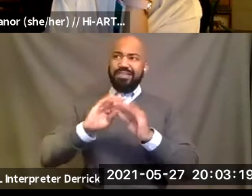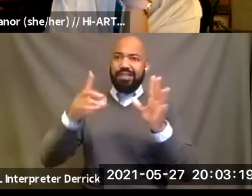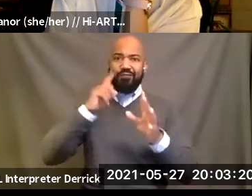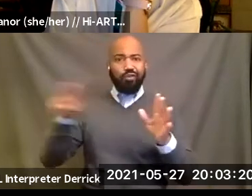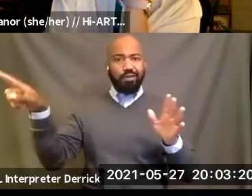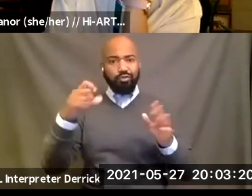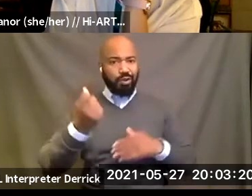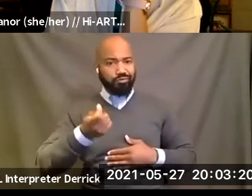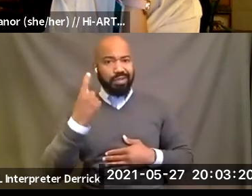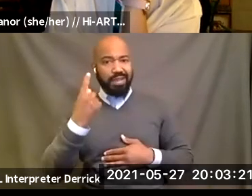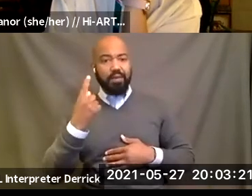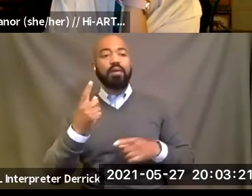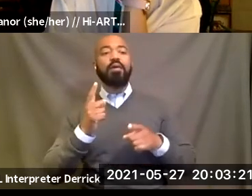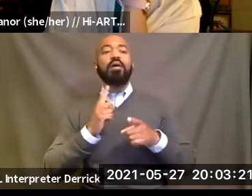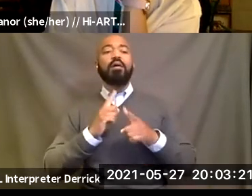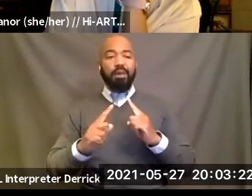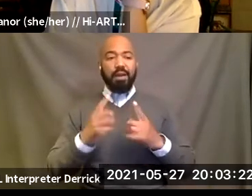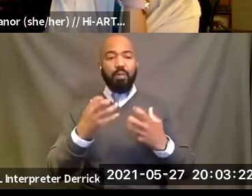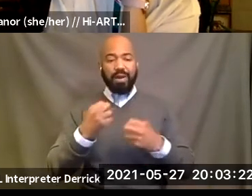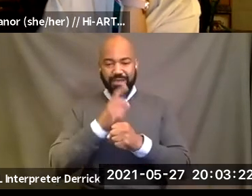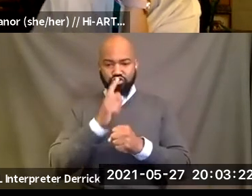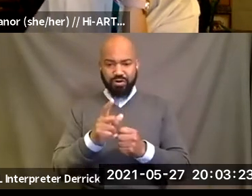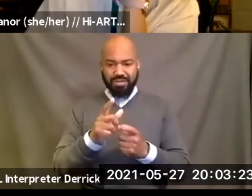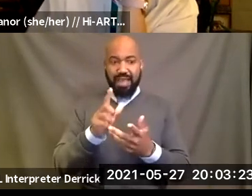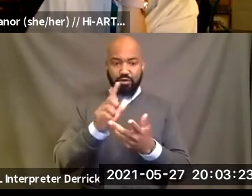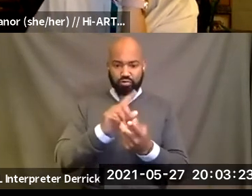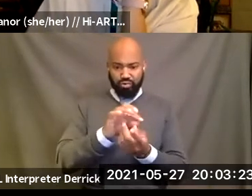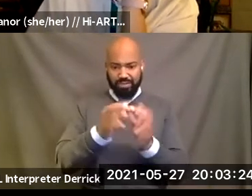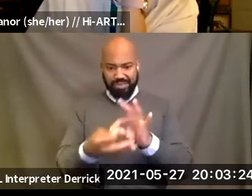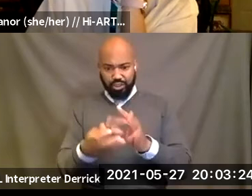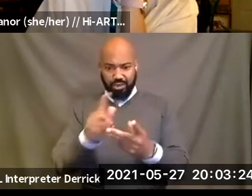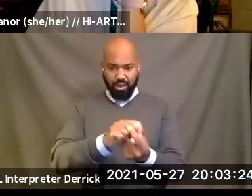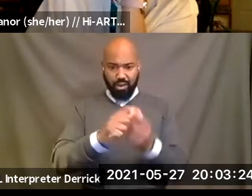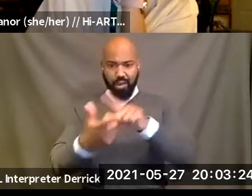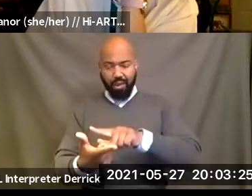Kirya Traber (she/her): Lots of head nodding and affirming X, did you want to take a stab at either of the questions on the floor.